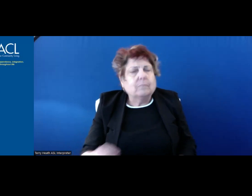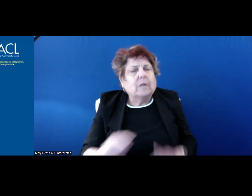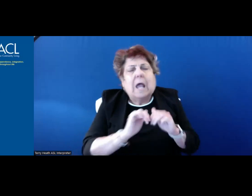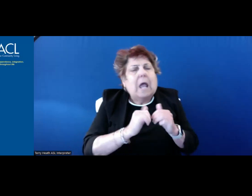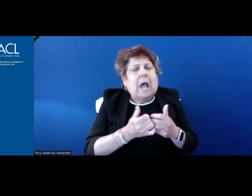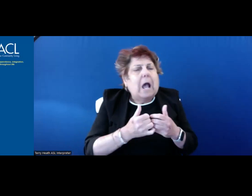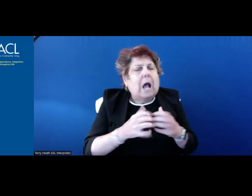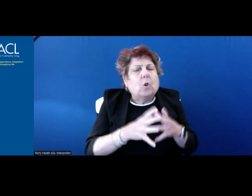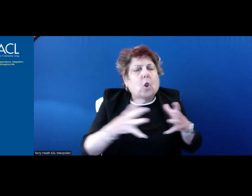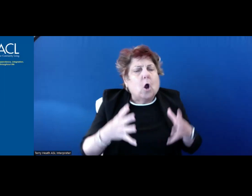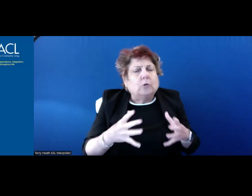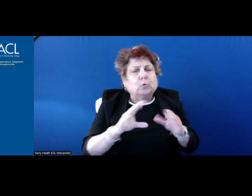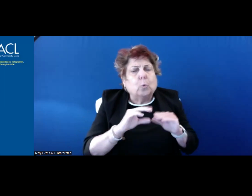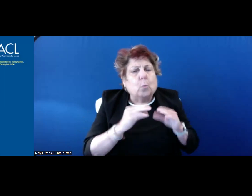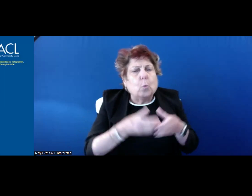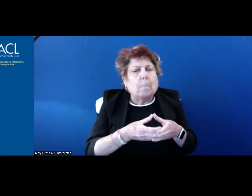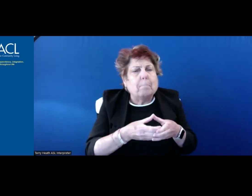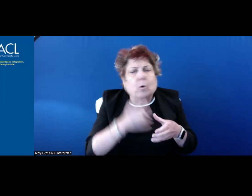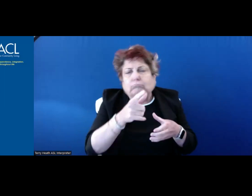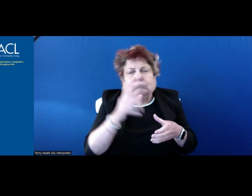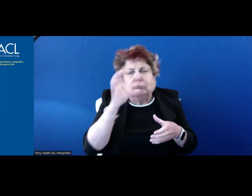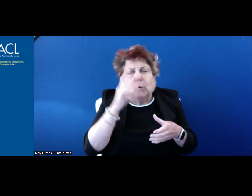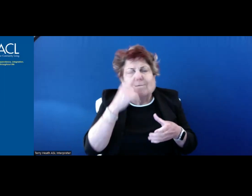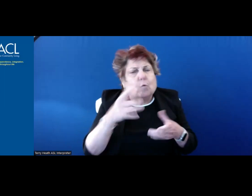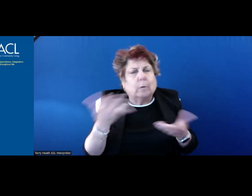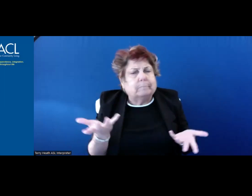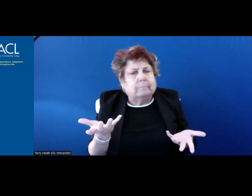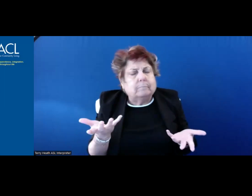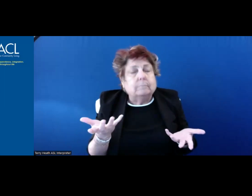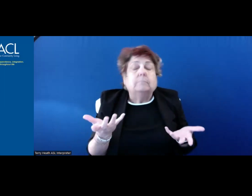are you looking for? There is a ton of interest in Washington